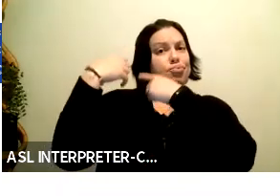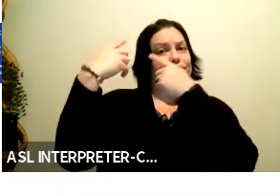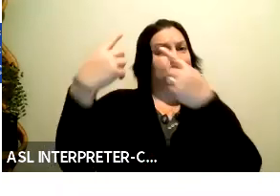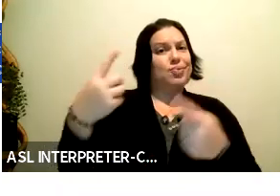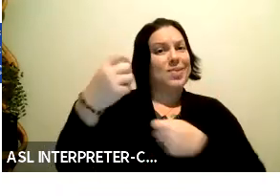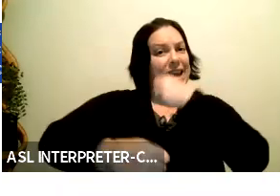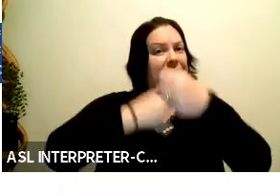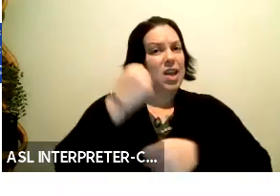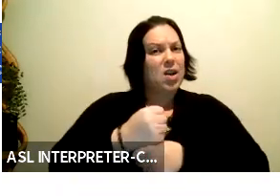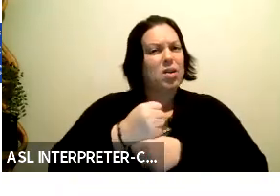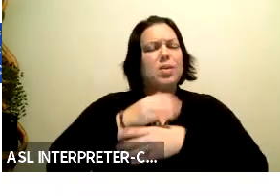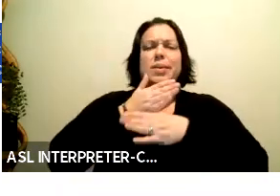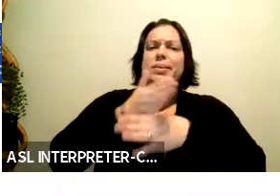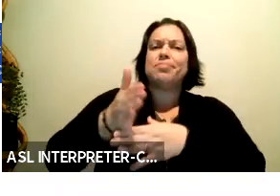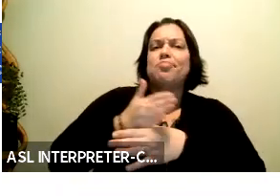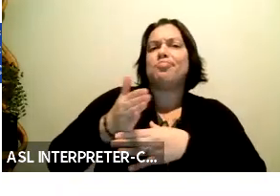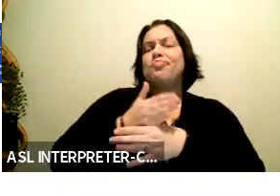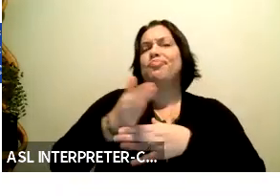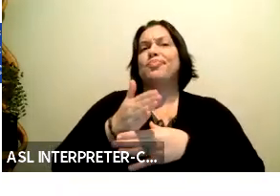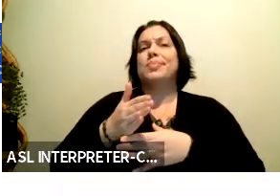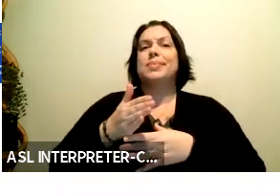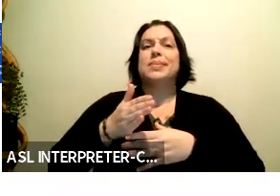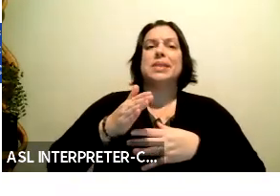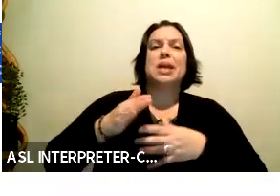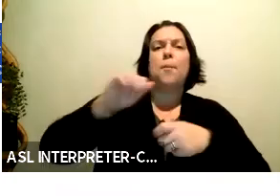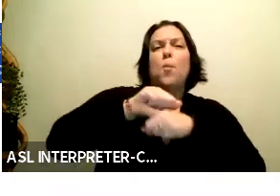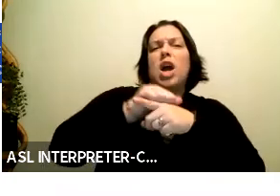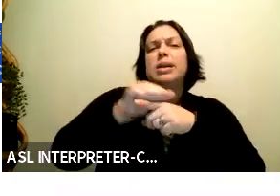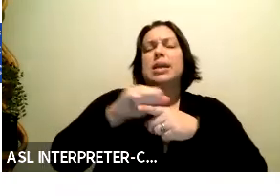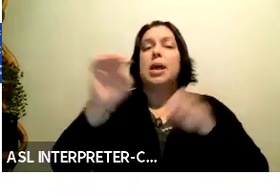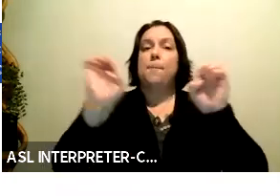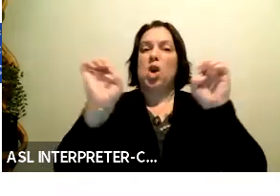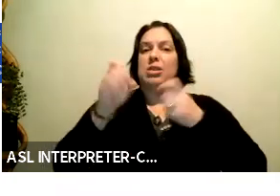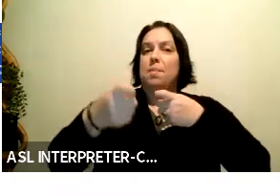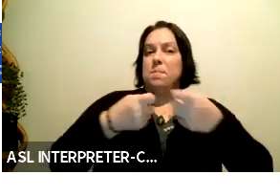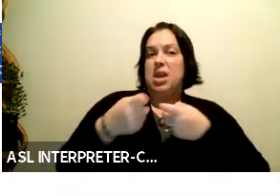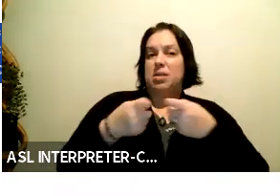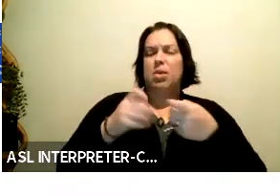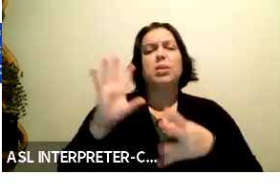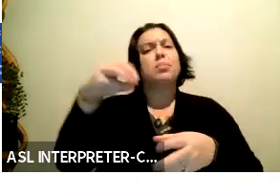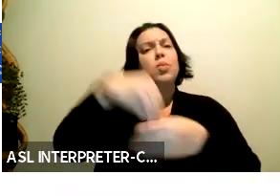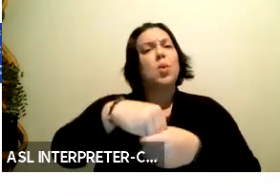shares issue and promising practices in emergency management inclusive of people with disabilities